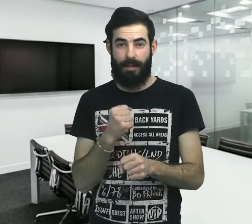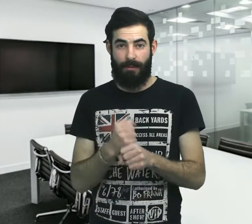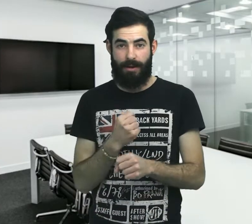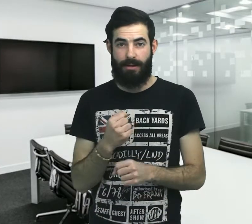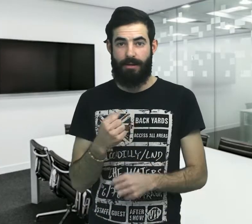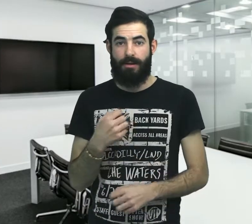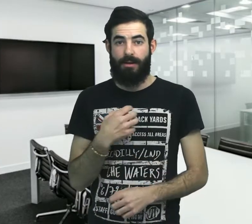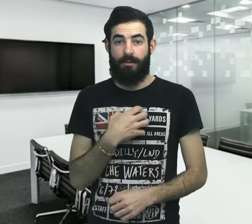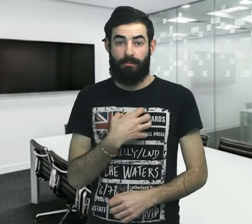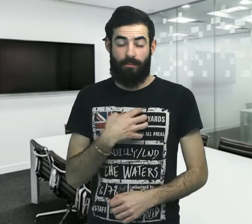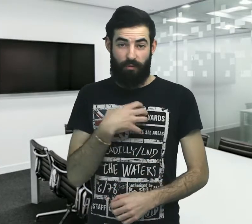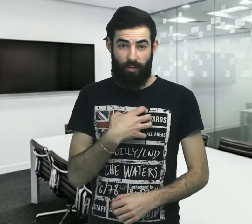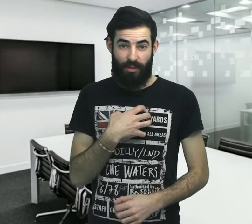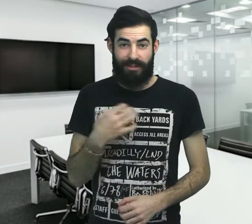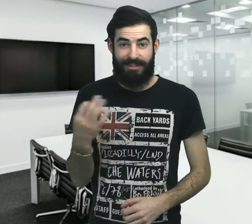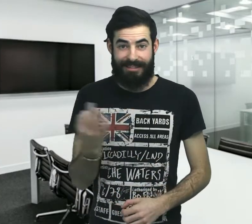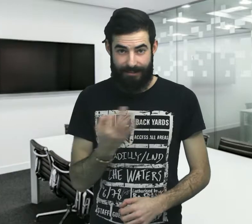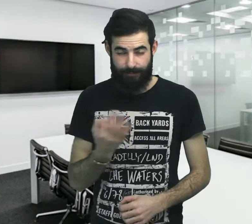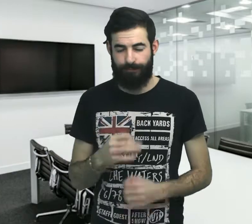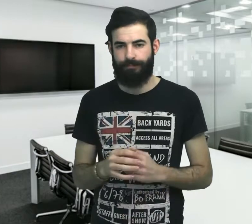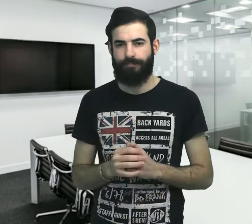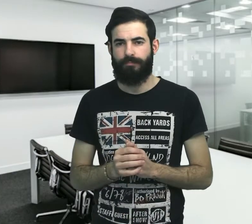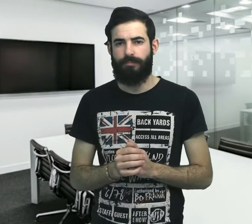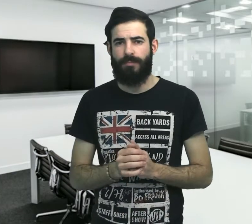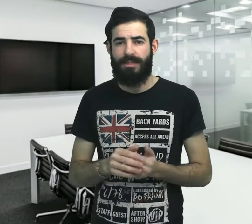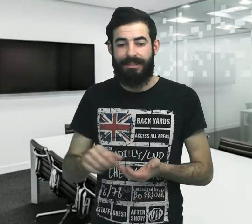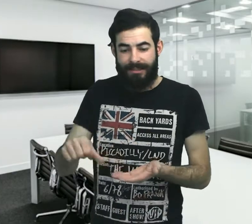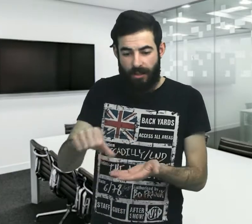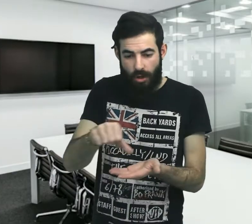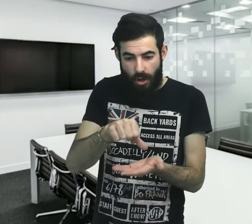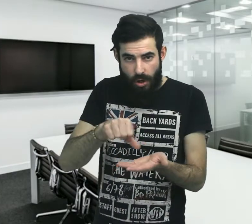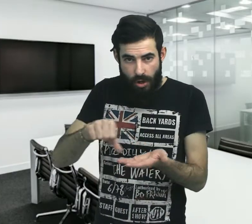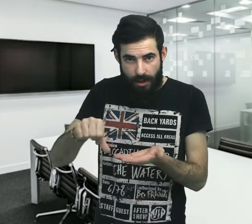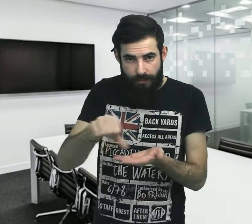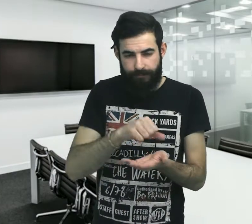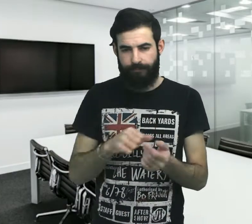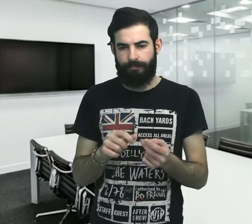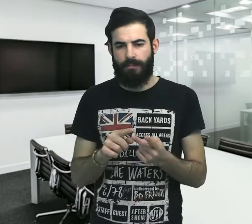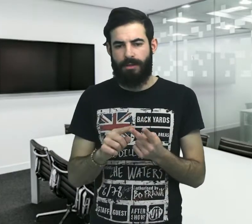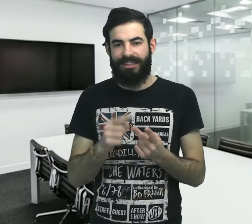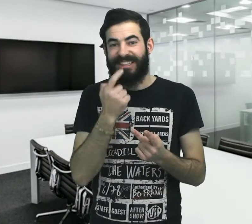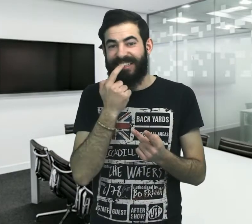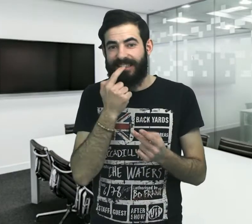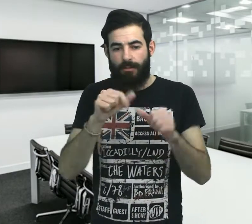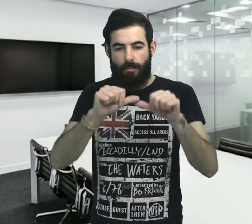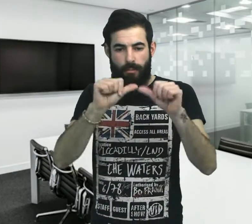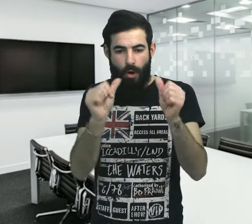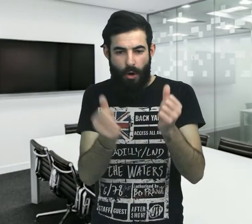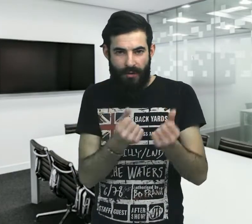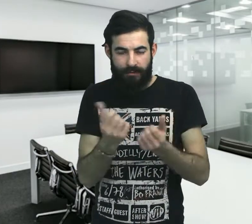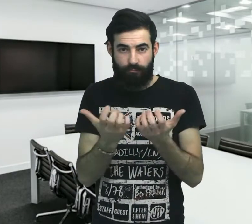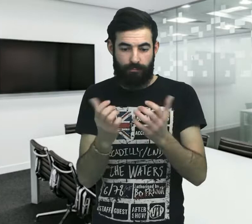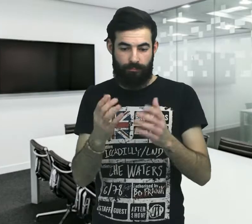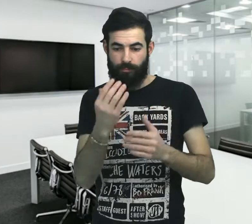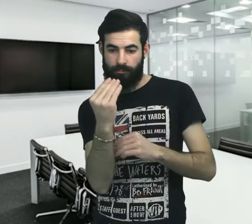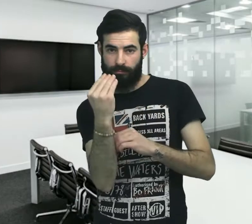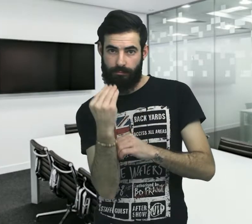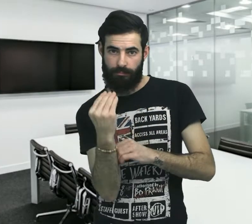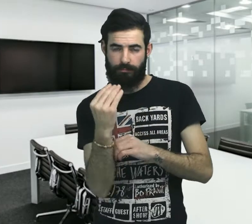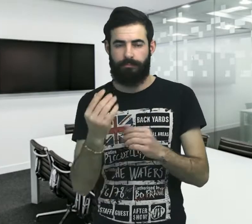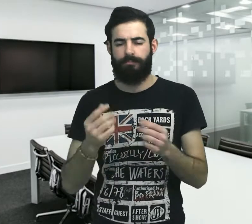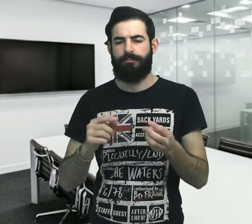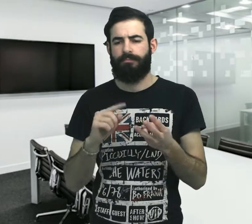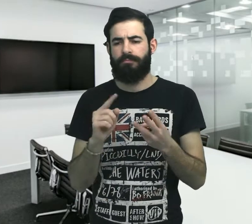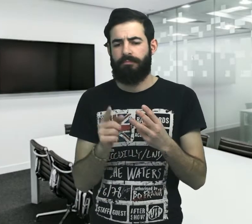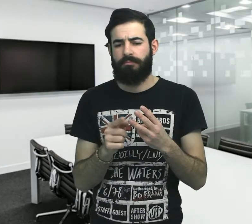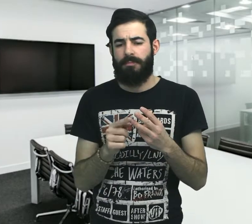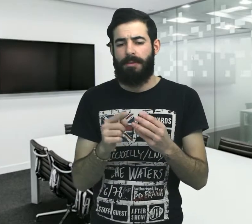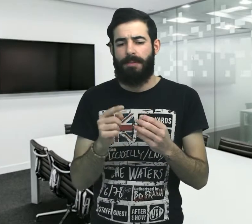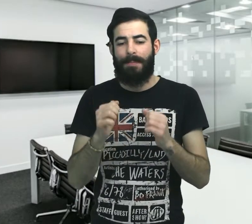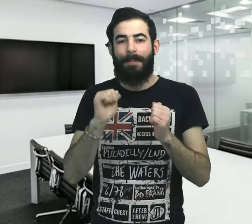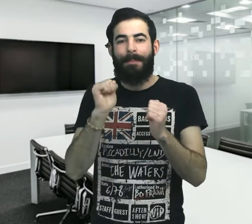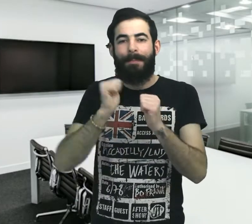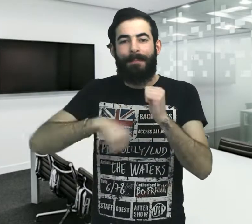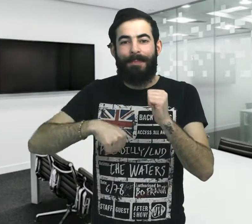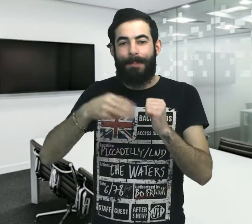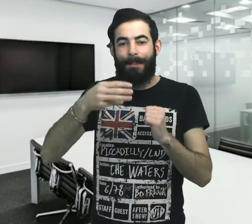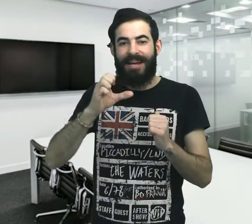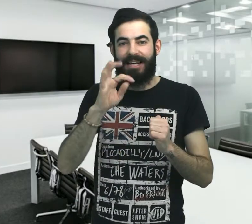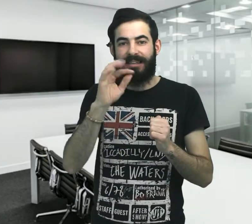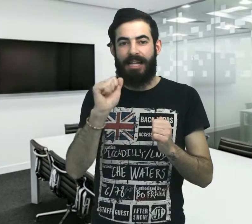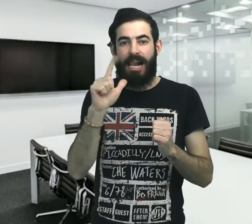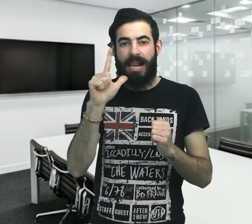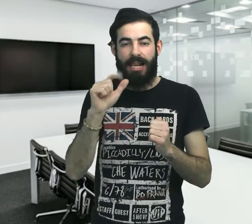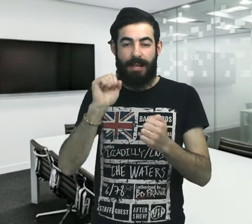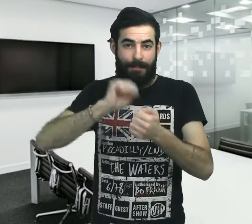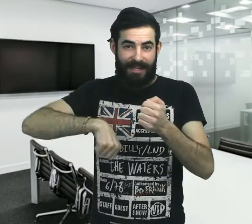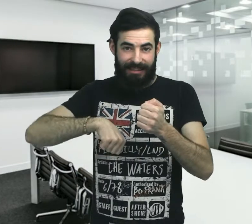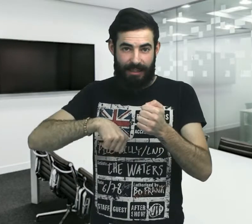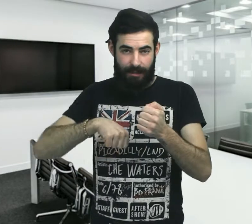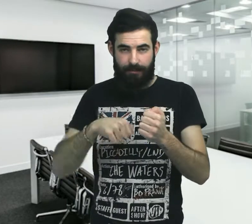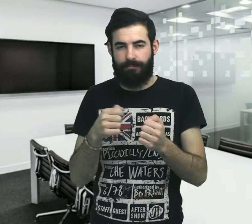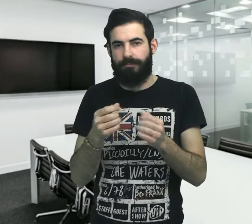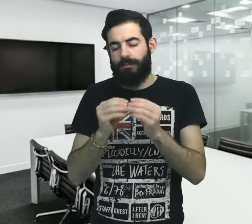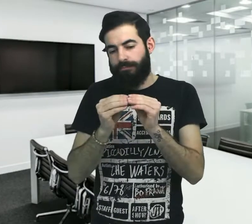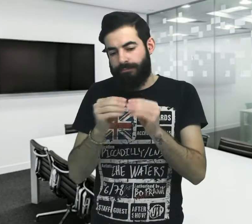What is my job? To manipulate the products, make figures for dental molds and cast work the metal